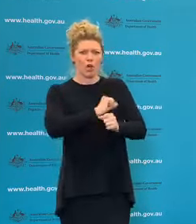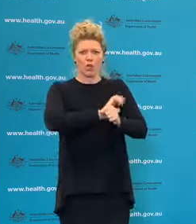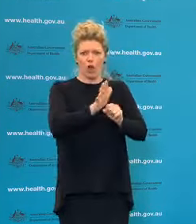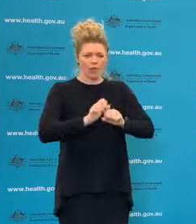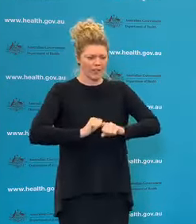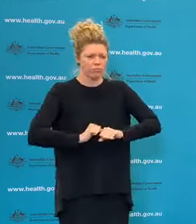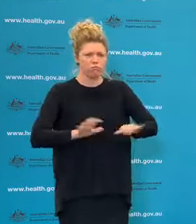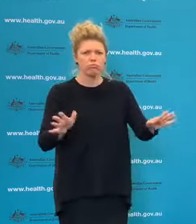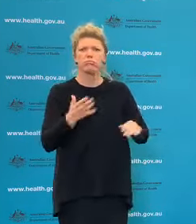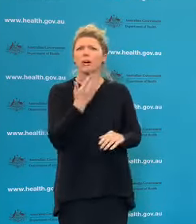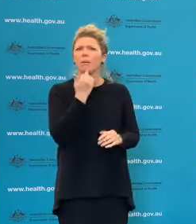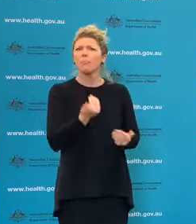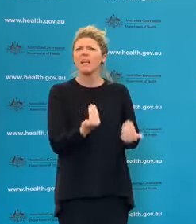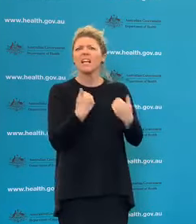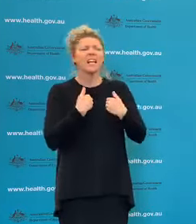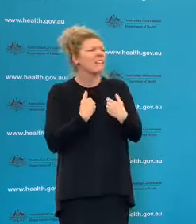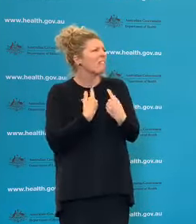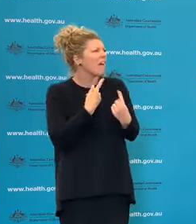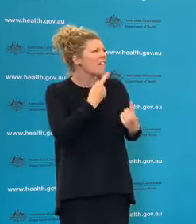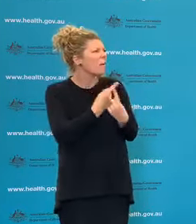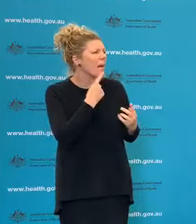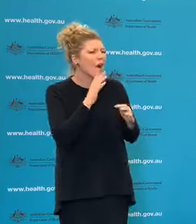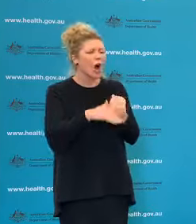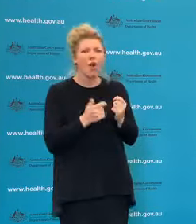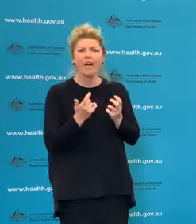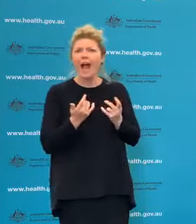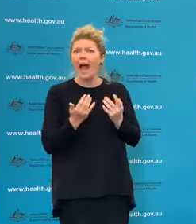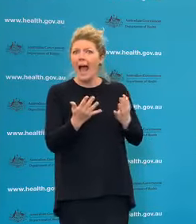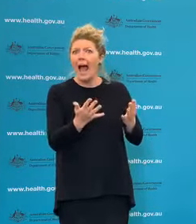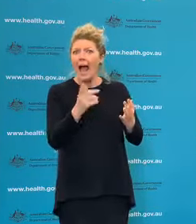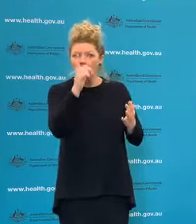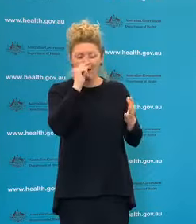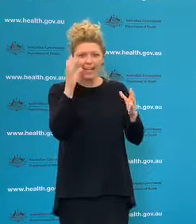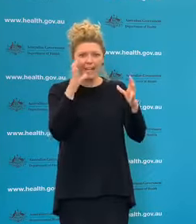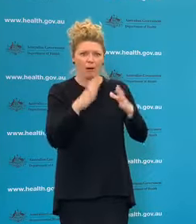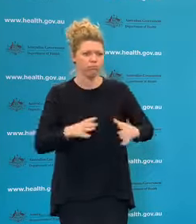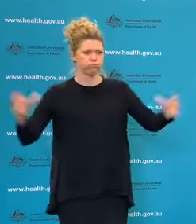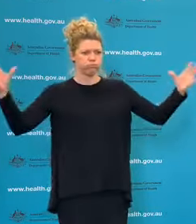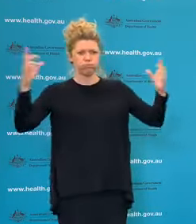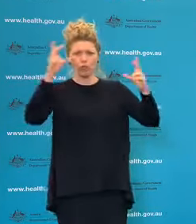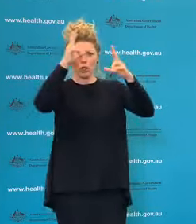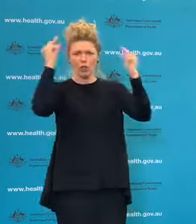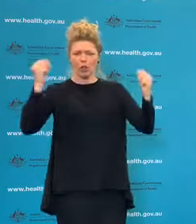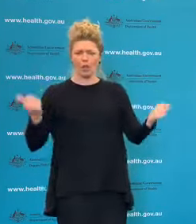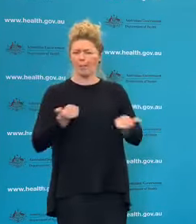numbers, around how many we're able to have trained. And also what happens to them while we're in this stat